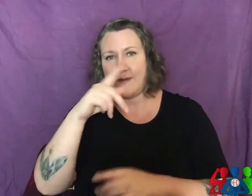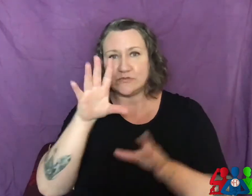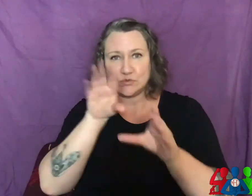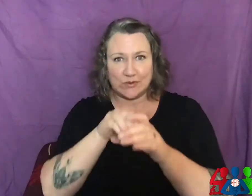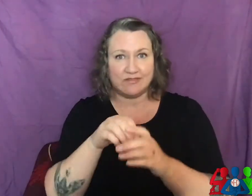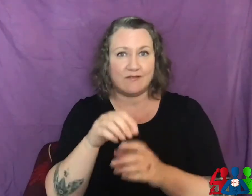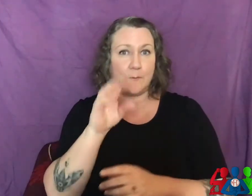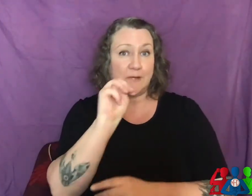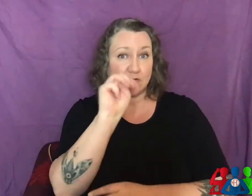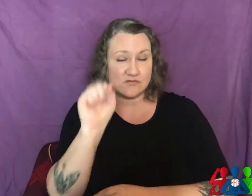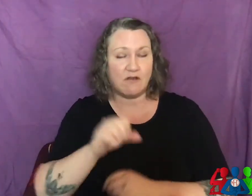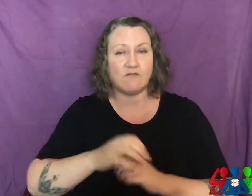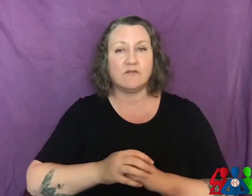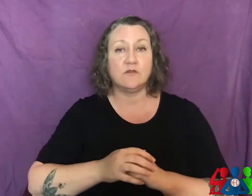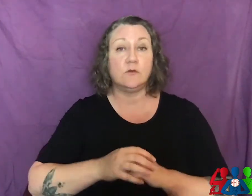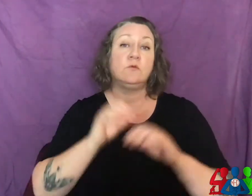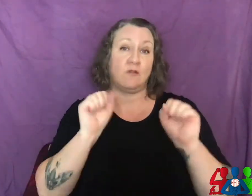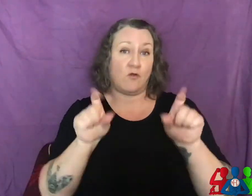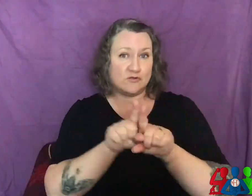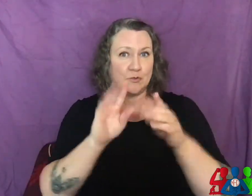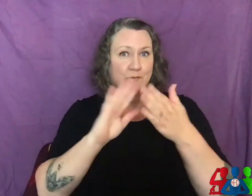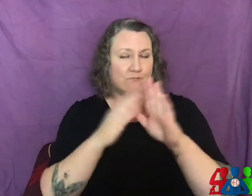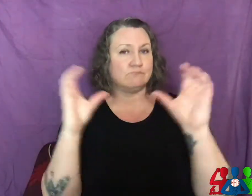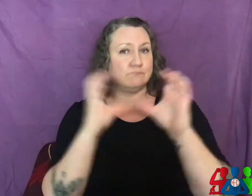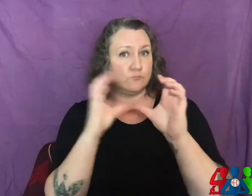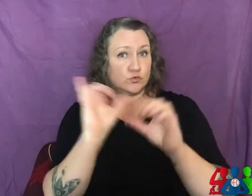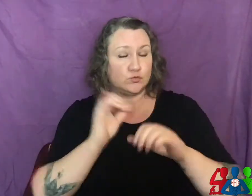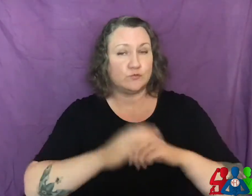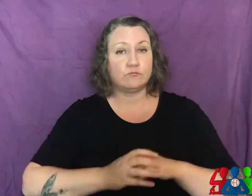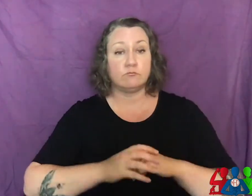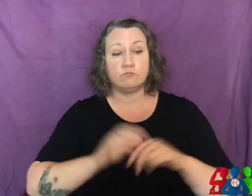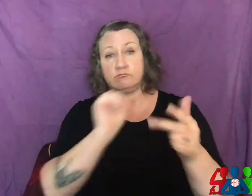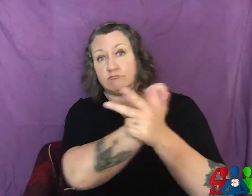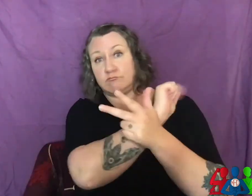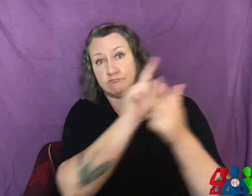to Google, they'll show you how to use the apps that are included in the Microsoft Suite,